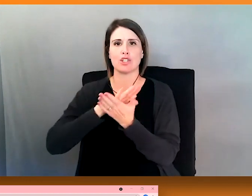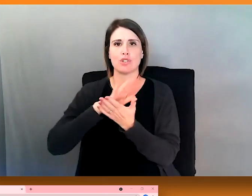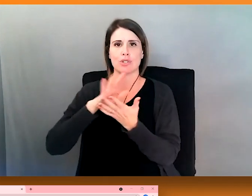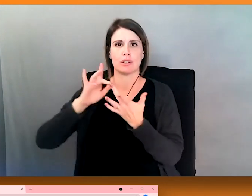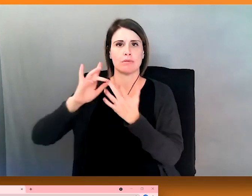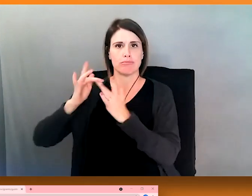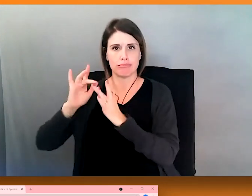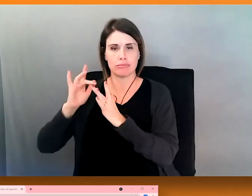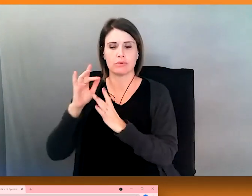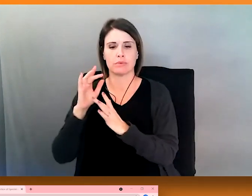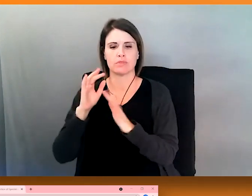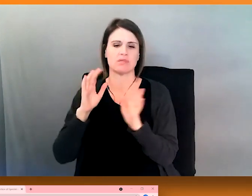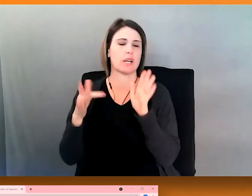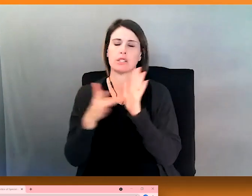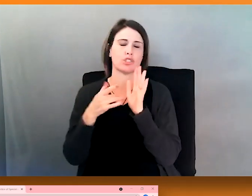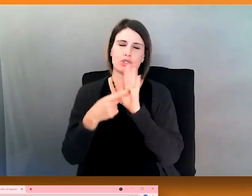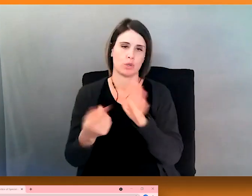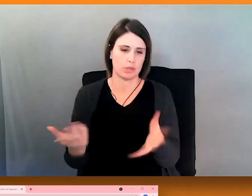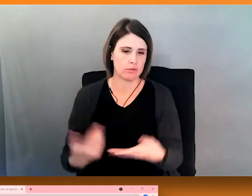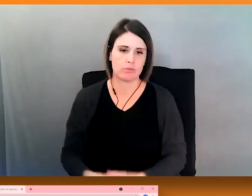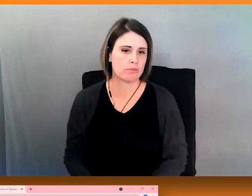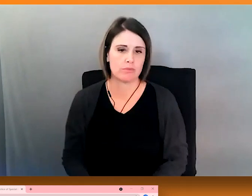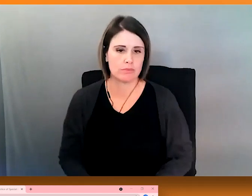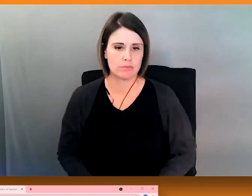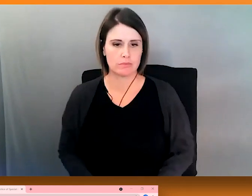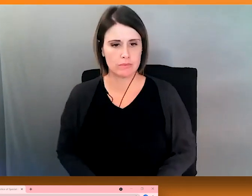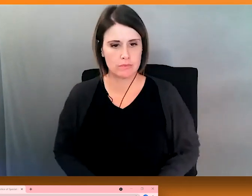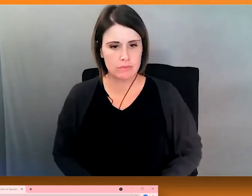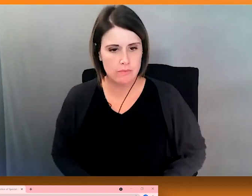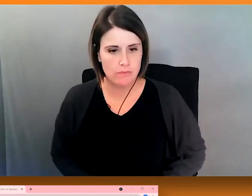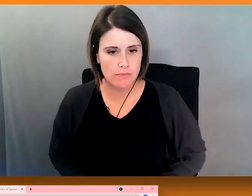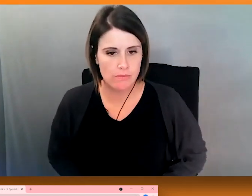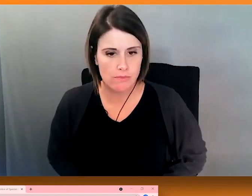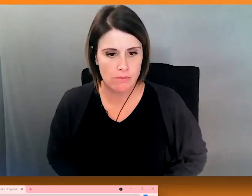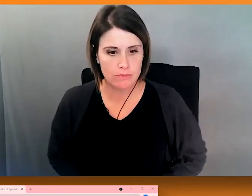as well as--well, I'll just click on it so you can see.